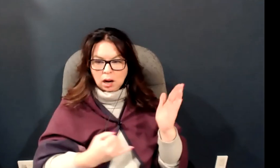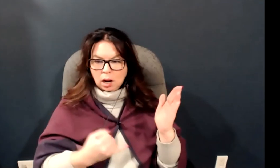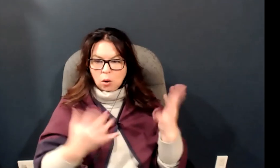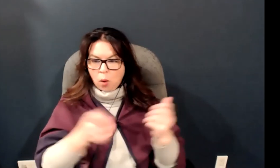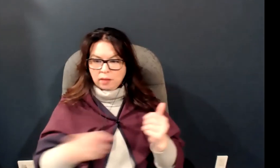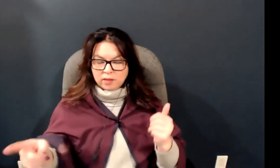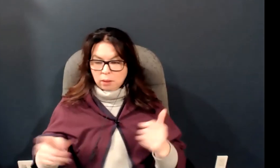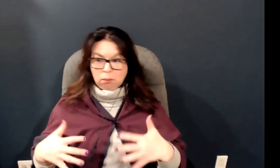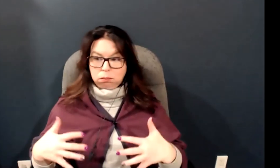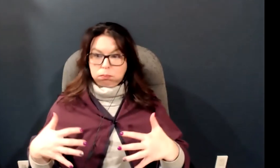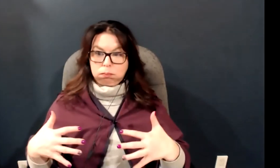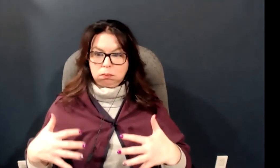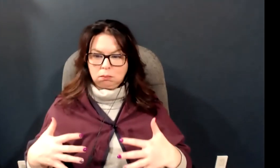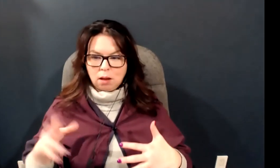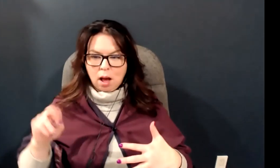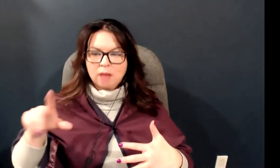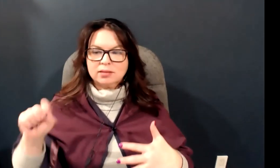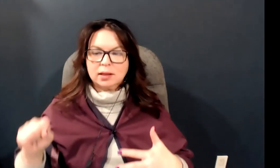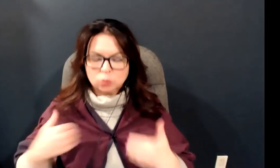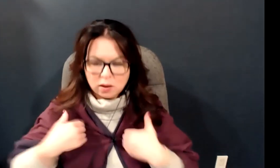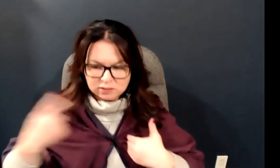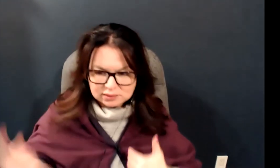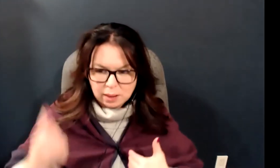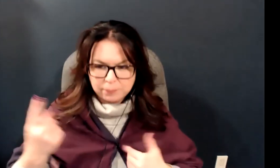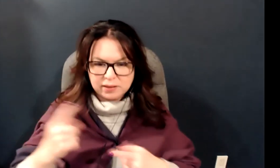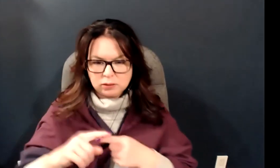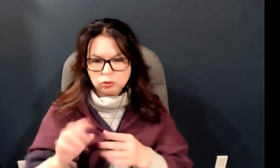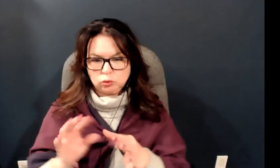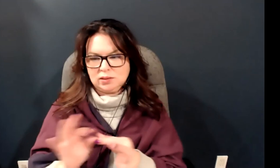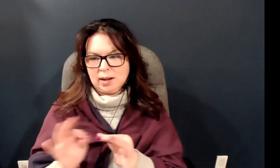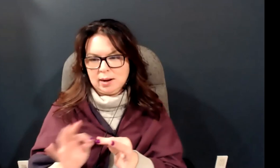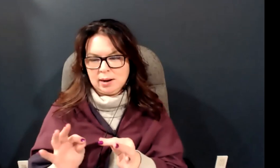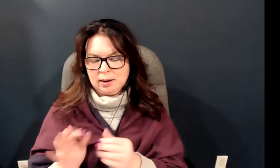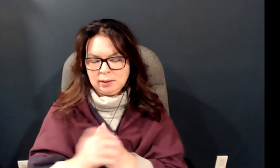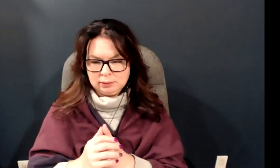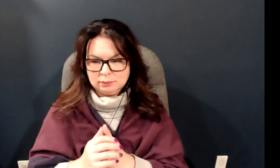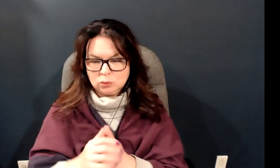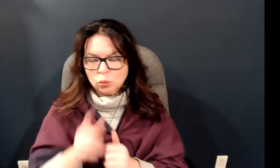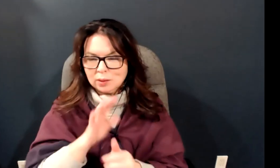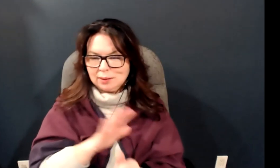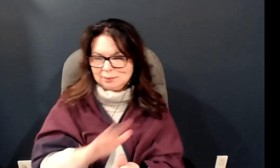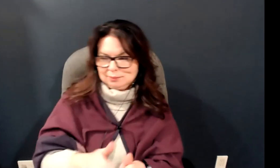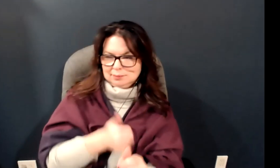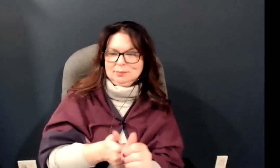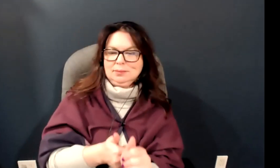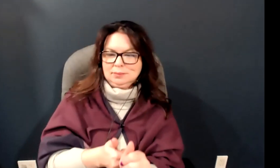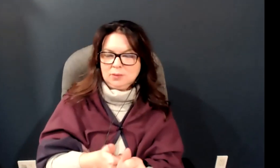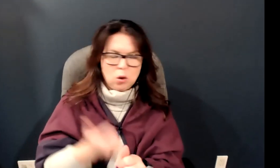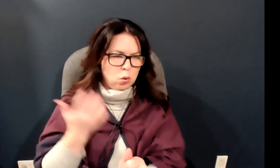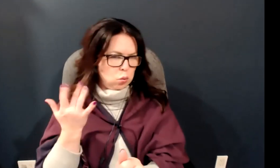in that or whether it was simply, "Yes, you can use our name as being those who are behind you and endorse the work that's being done".